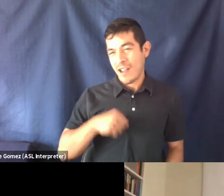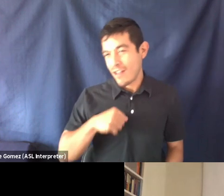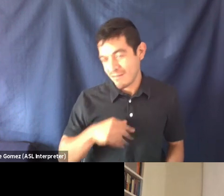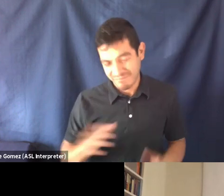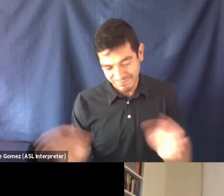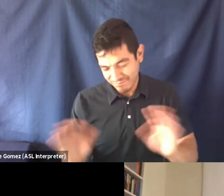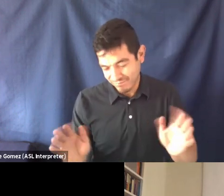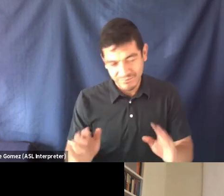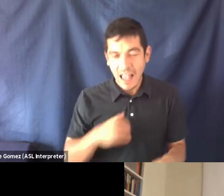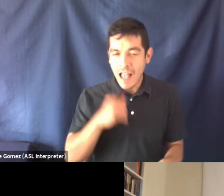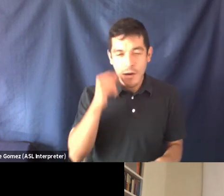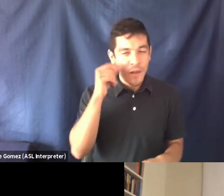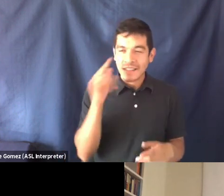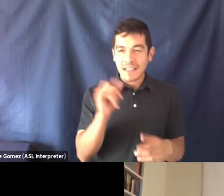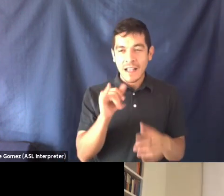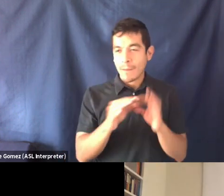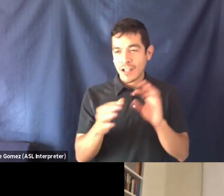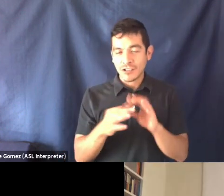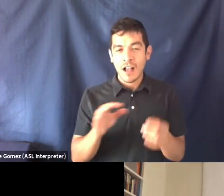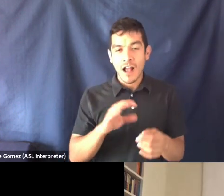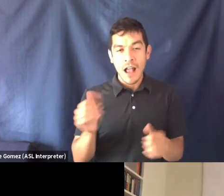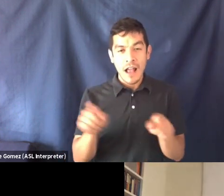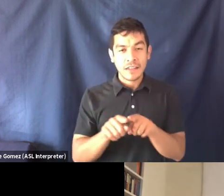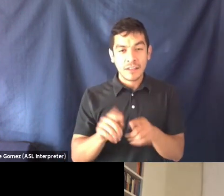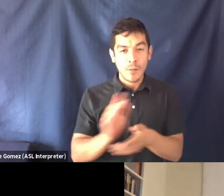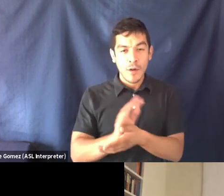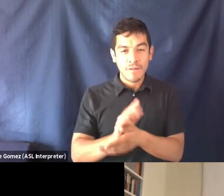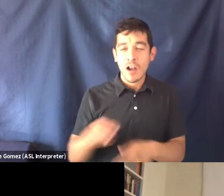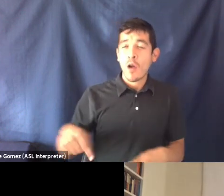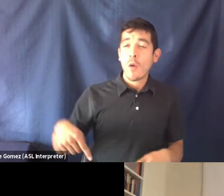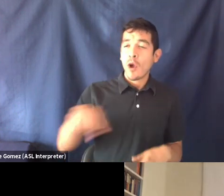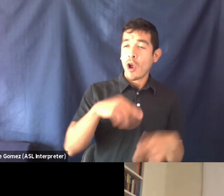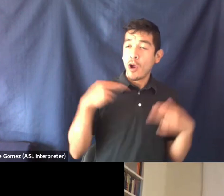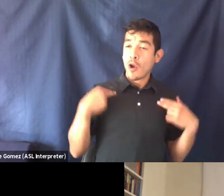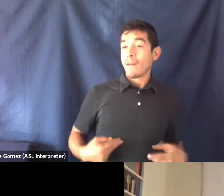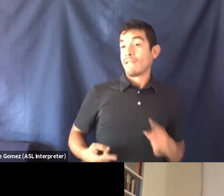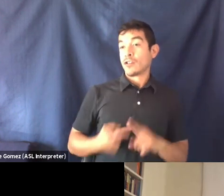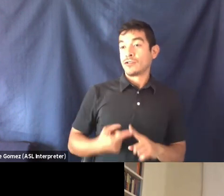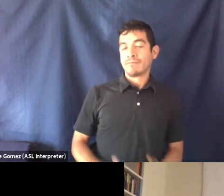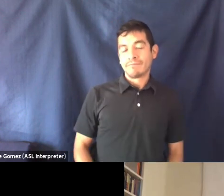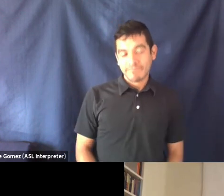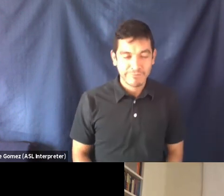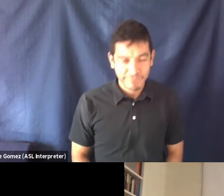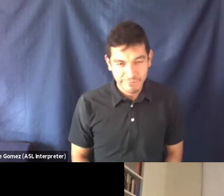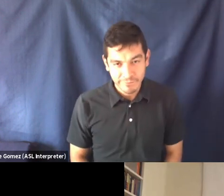of the film is Absolutely, we're humans first. Yeah. Yeah, absolutely, what made you decide on the wordlessness of it?